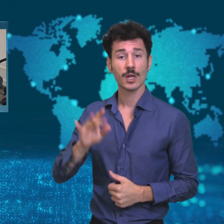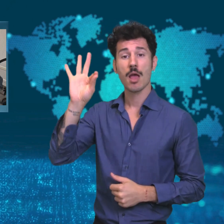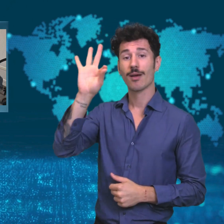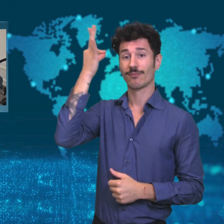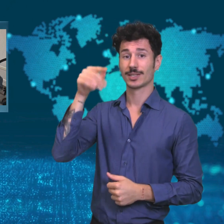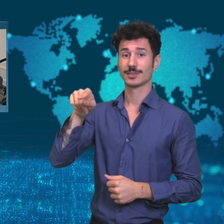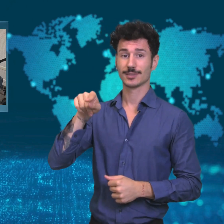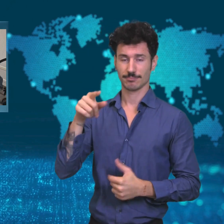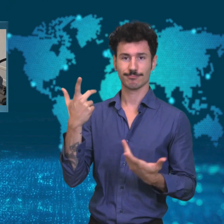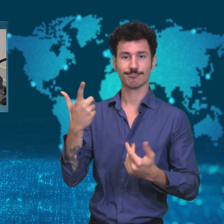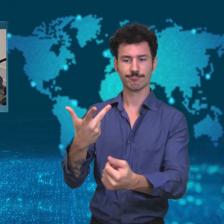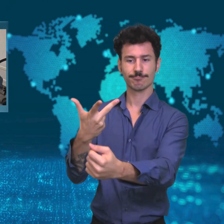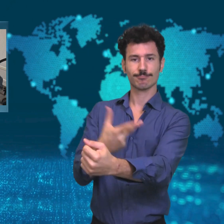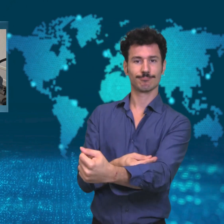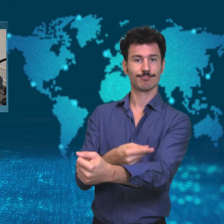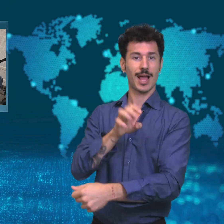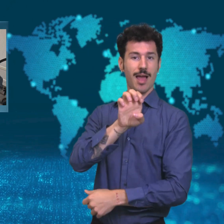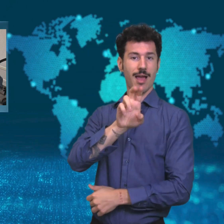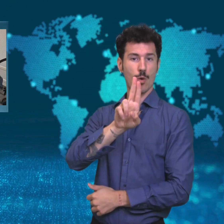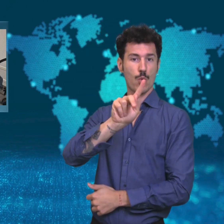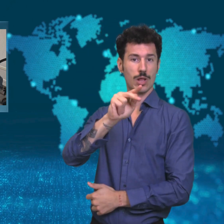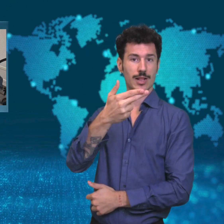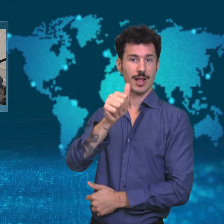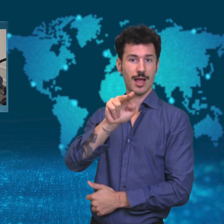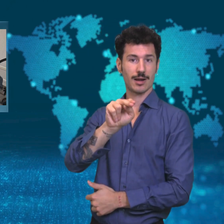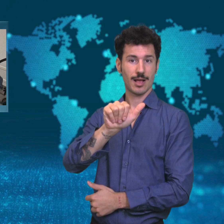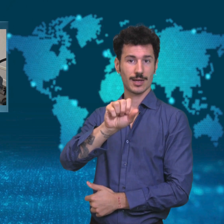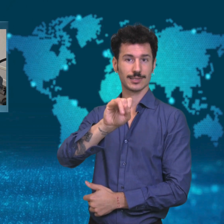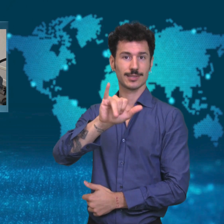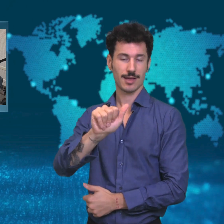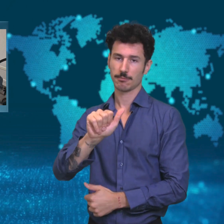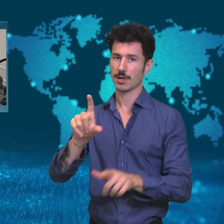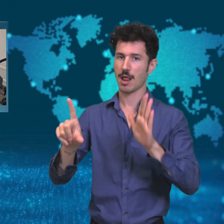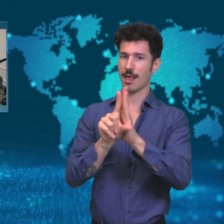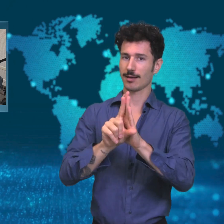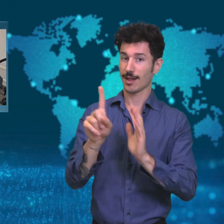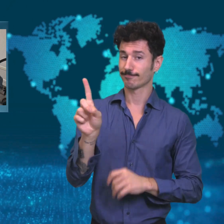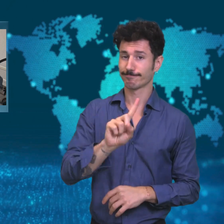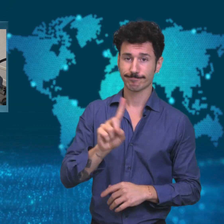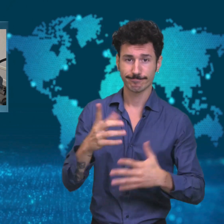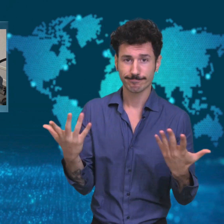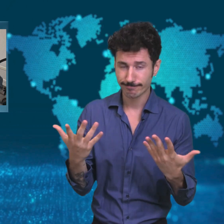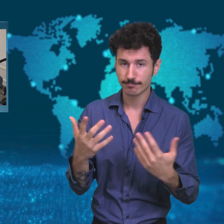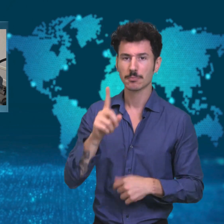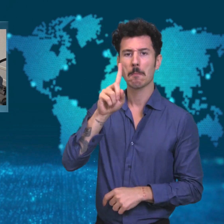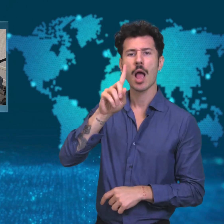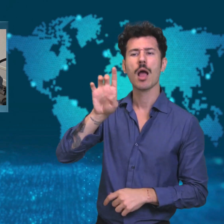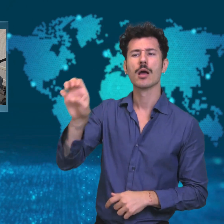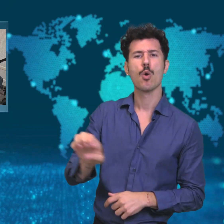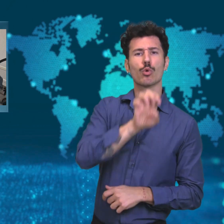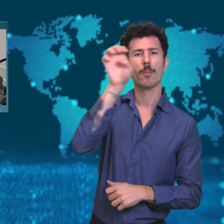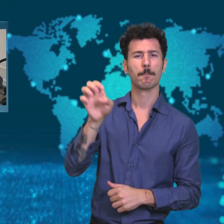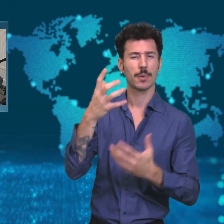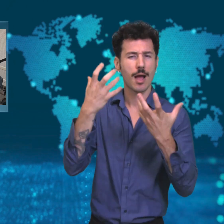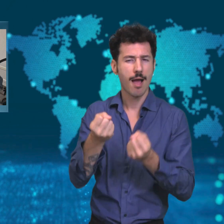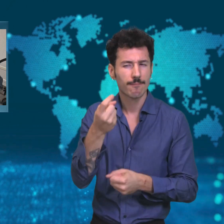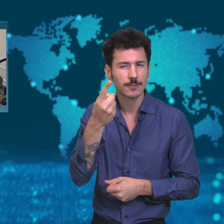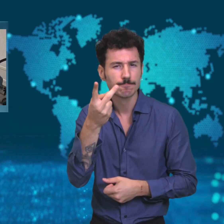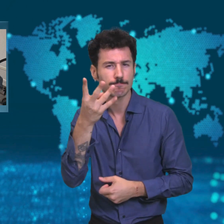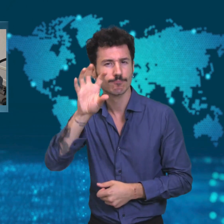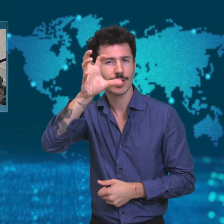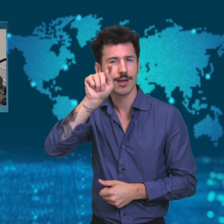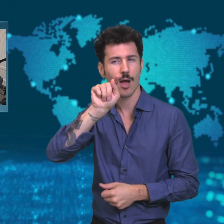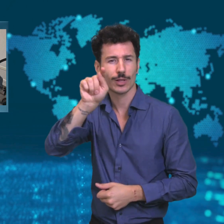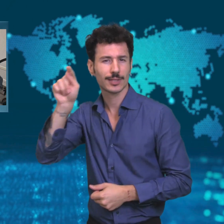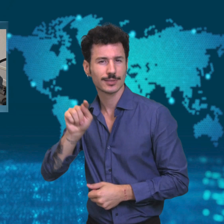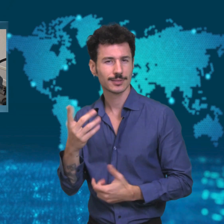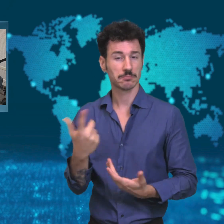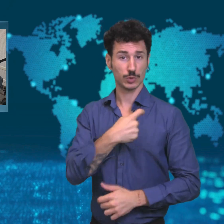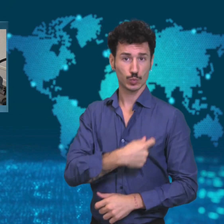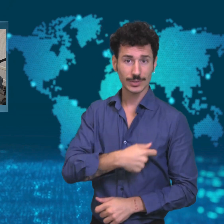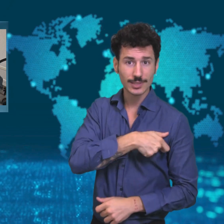France has not legalized euthanasia though some European countries including